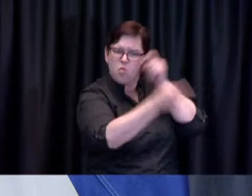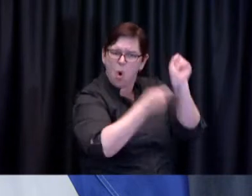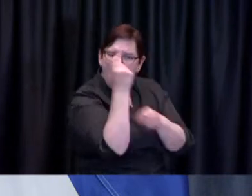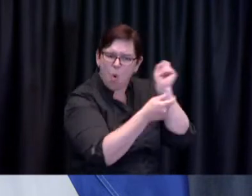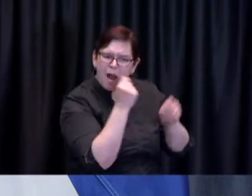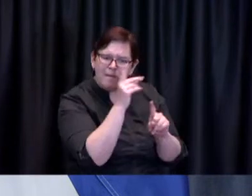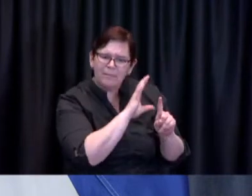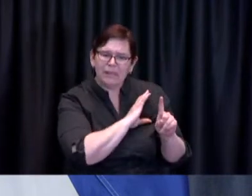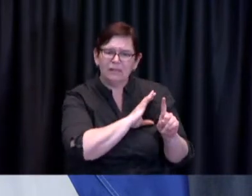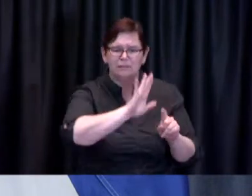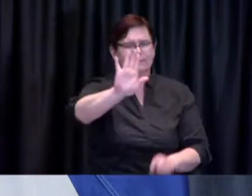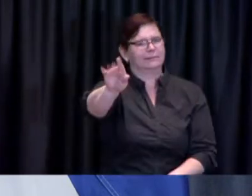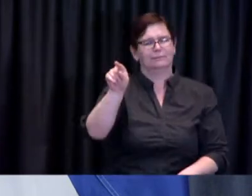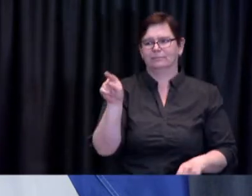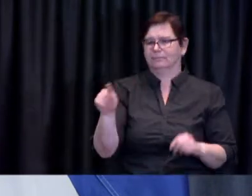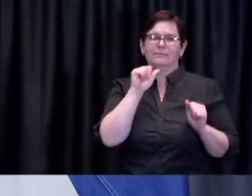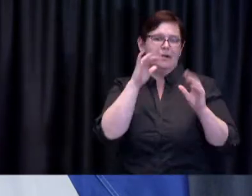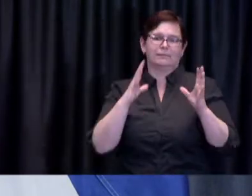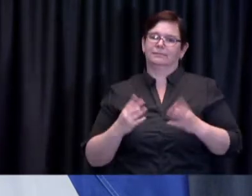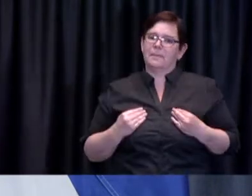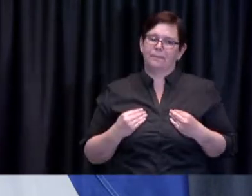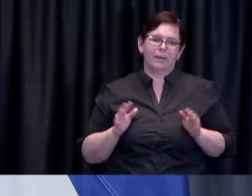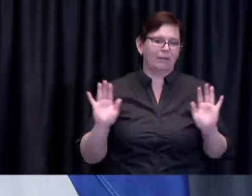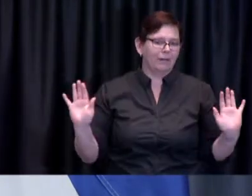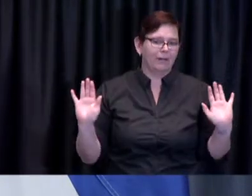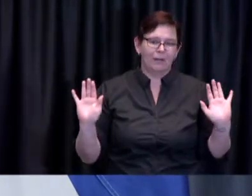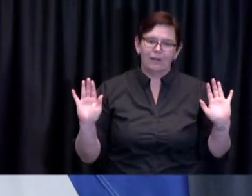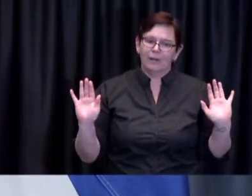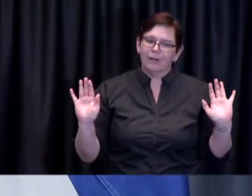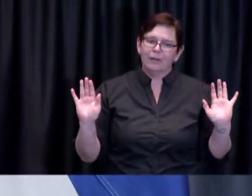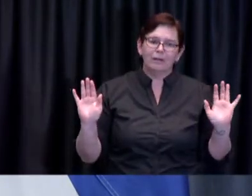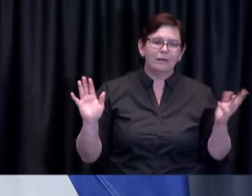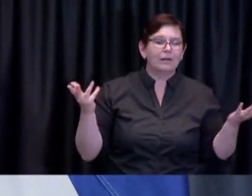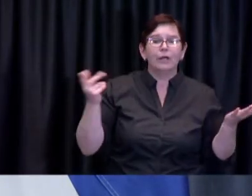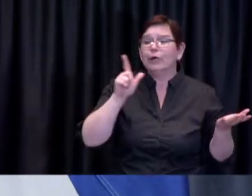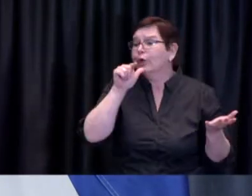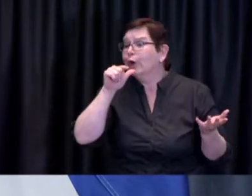in our city unacceptable I don't know who the people were exactly but it was just not acceptable